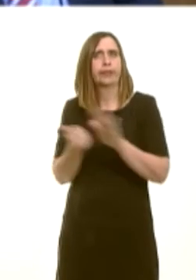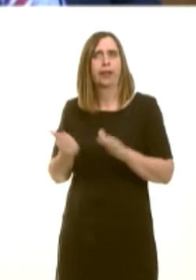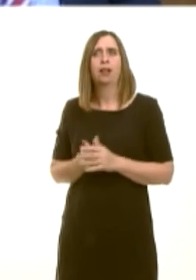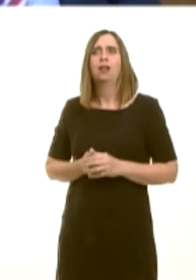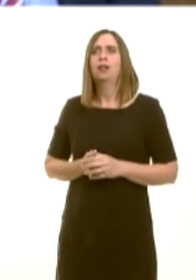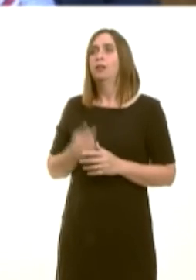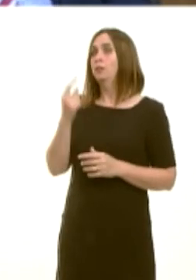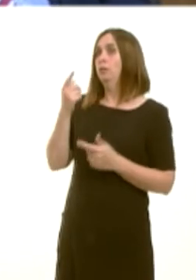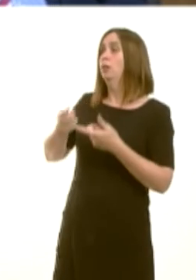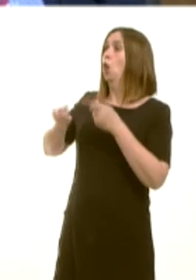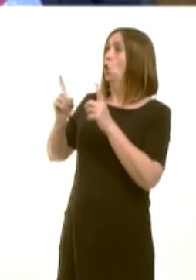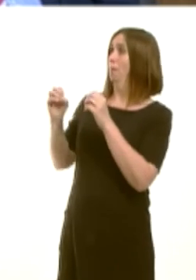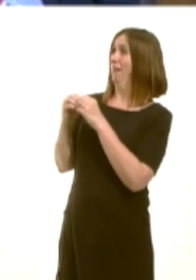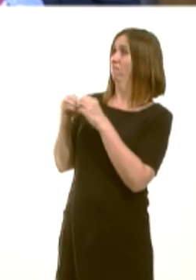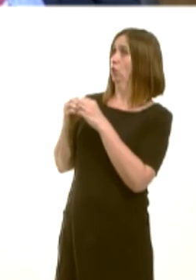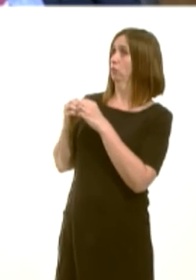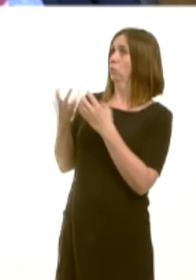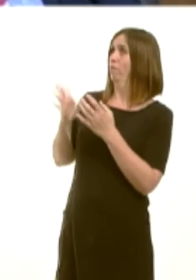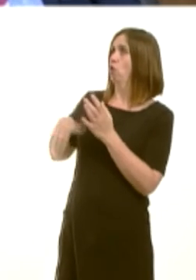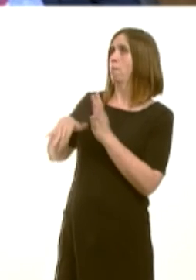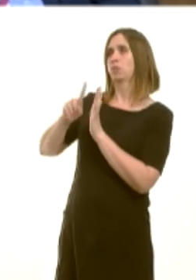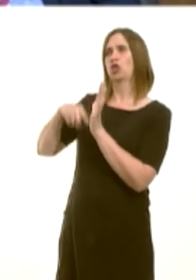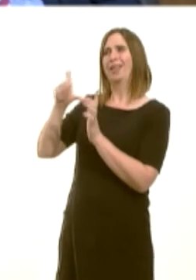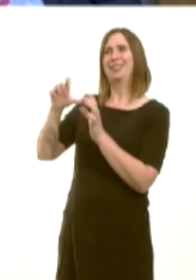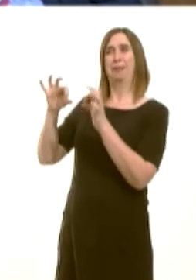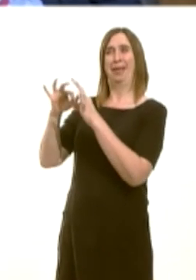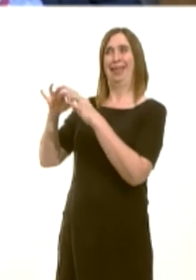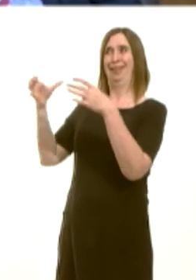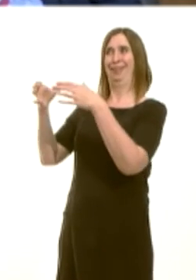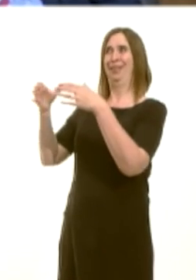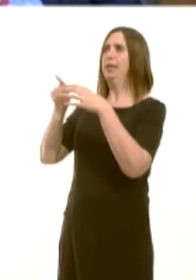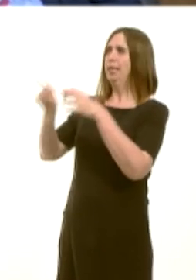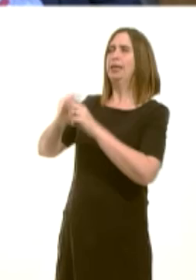yesterday by Lord Bamford of JCB, talking about his views on the EU. I saw those, but